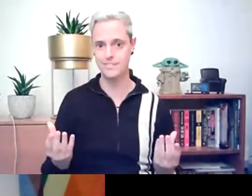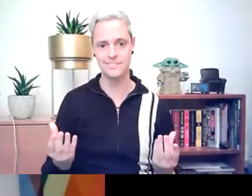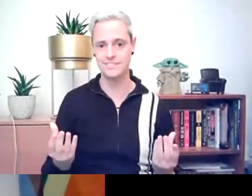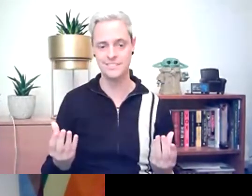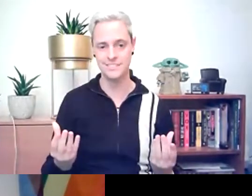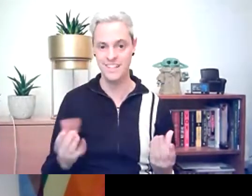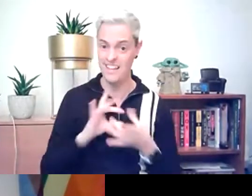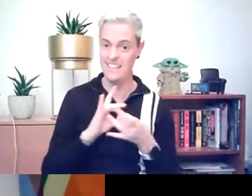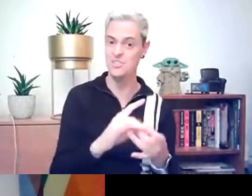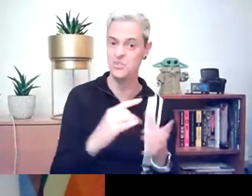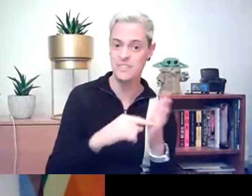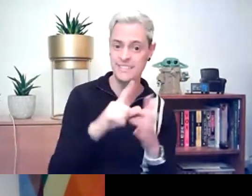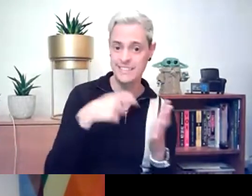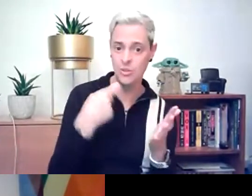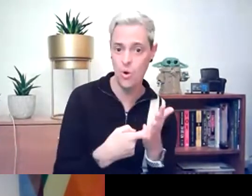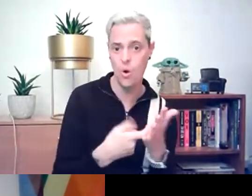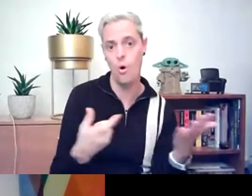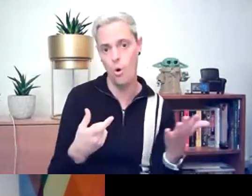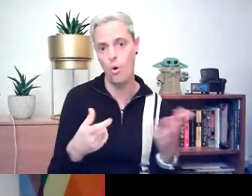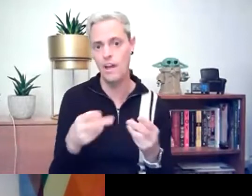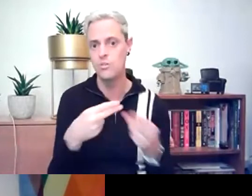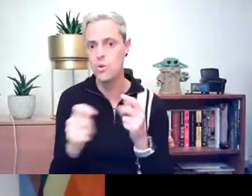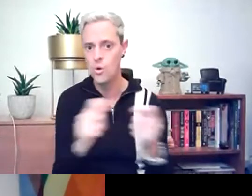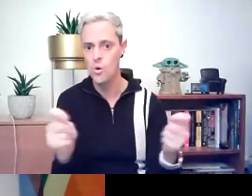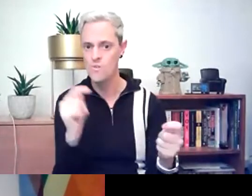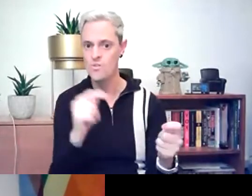and just the transphobia it's in the press at the moment is only kind of guidance that